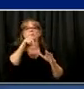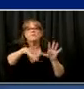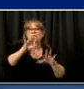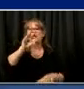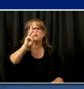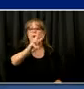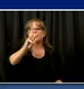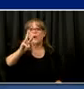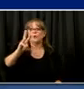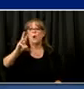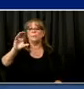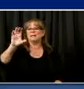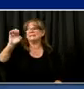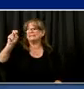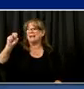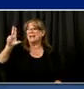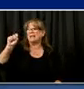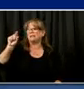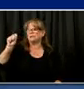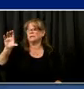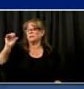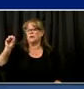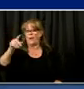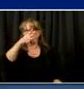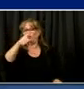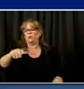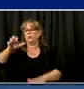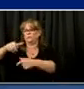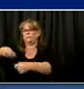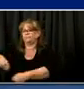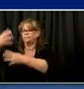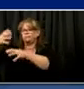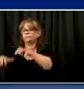to get the best bang for our buck out of the federal government and we want your community